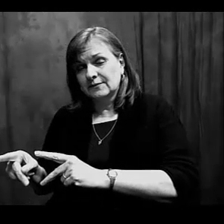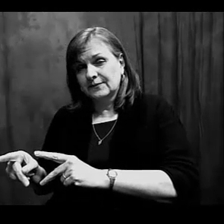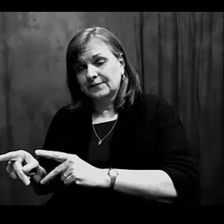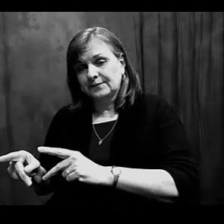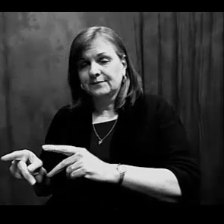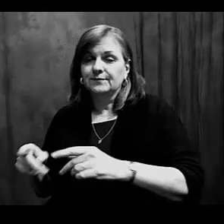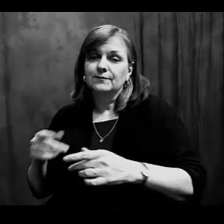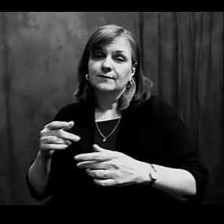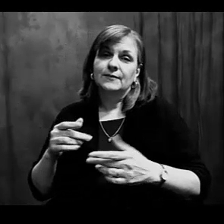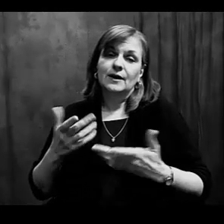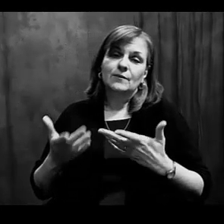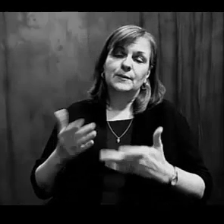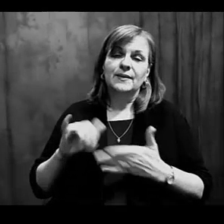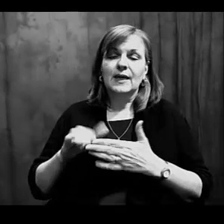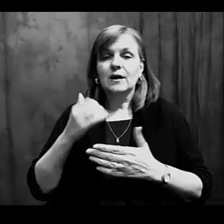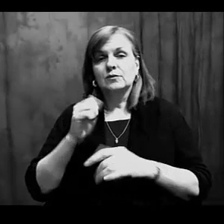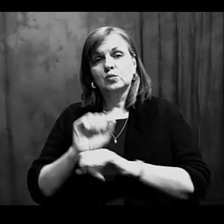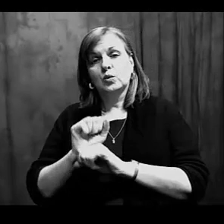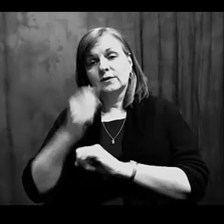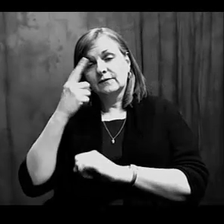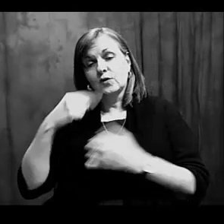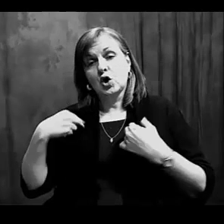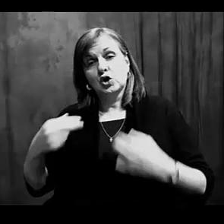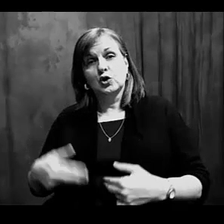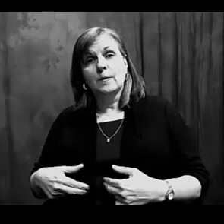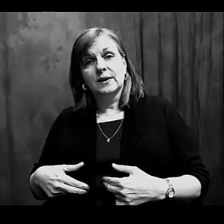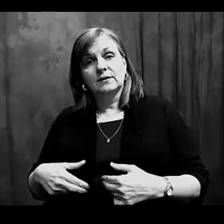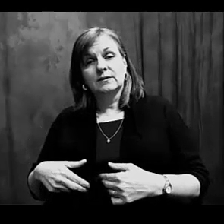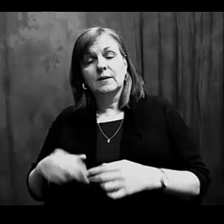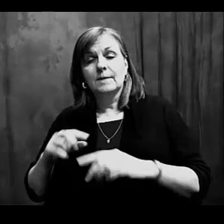well it works better for human populations in that regard but think back to our peppered